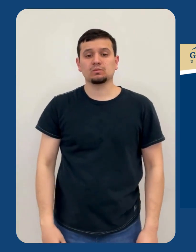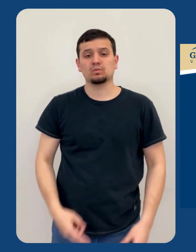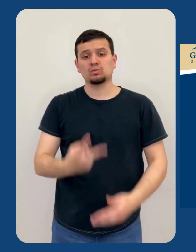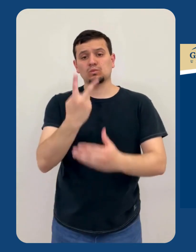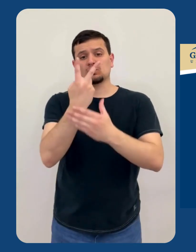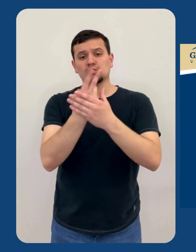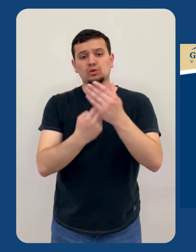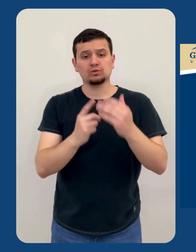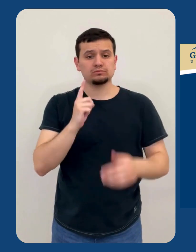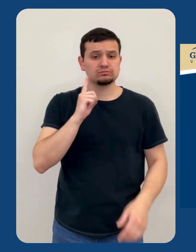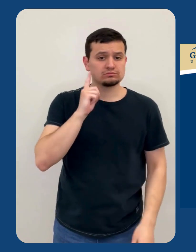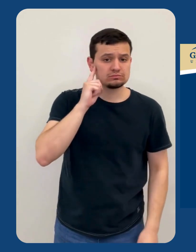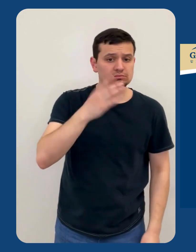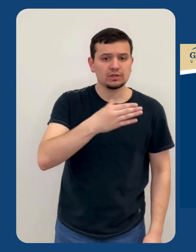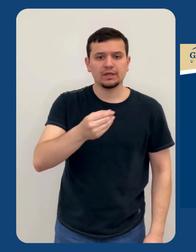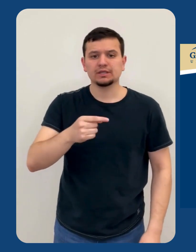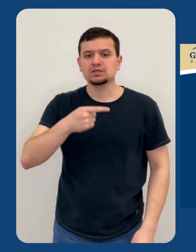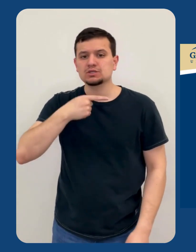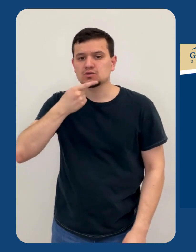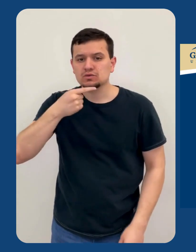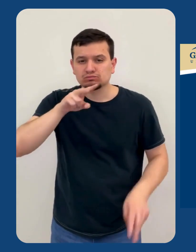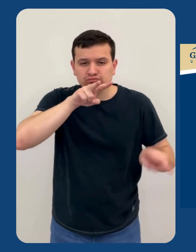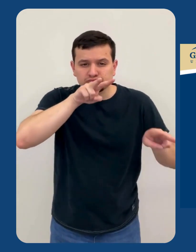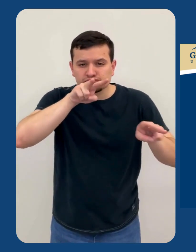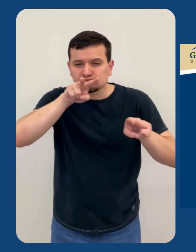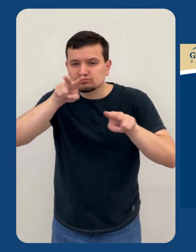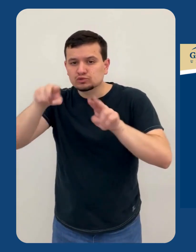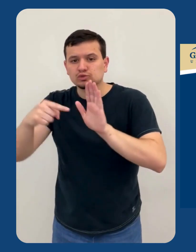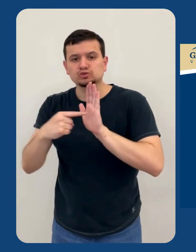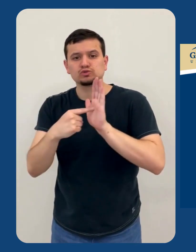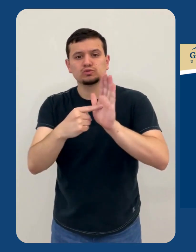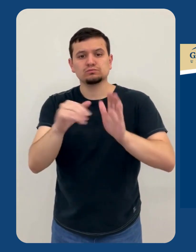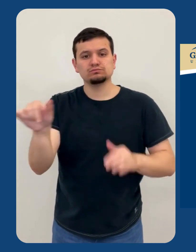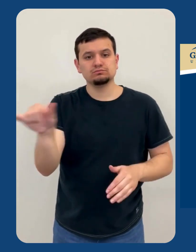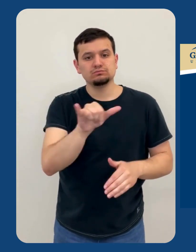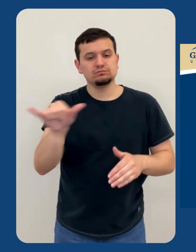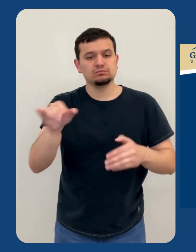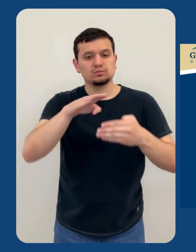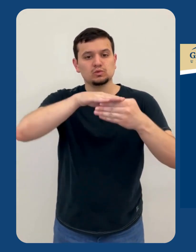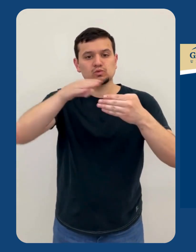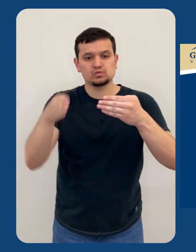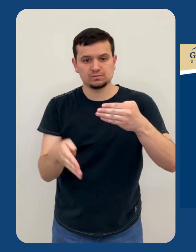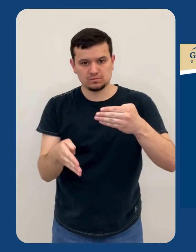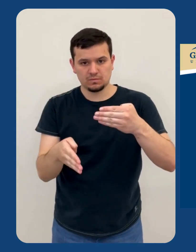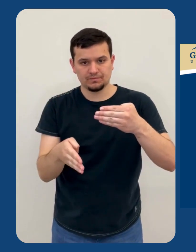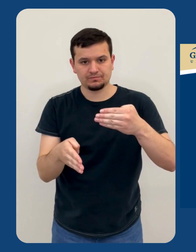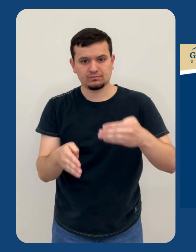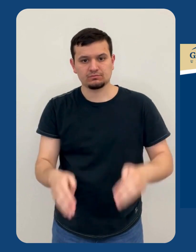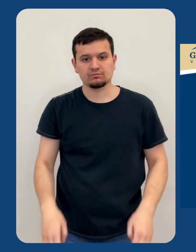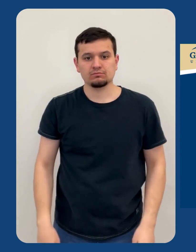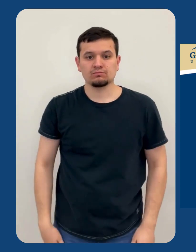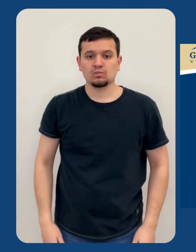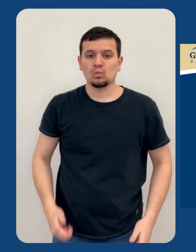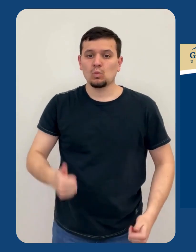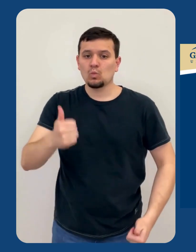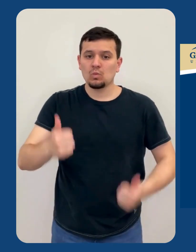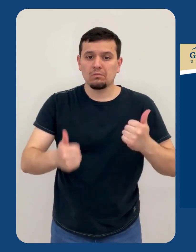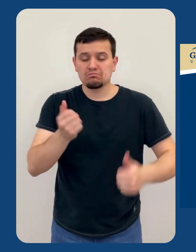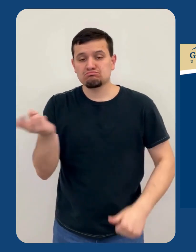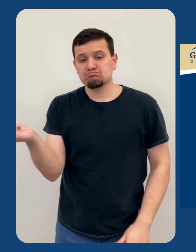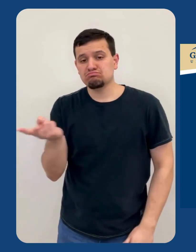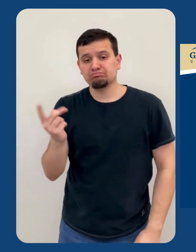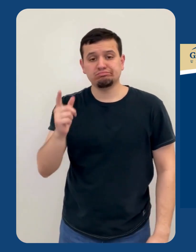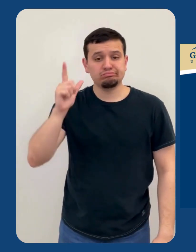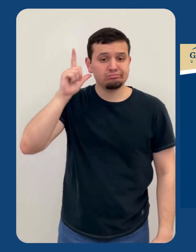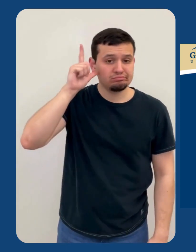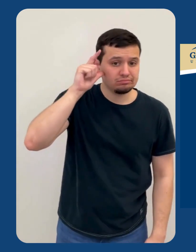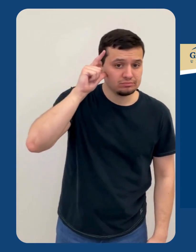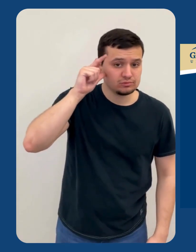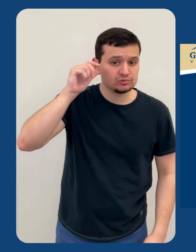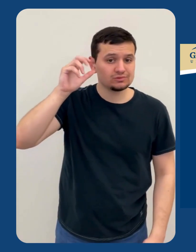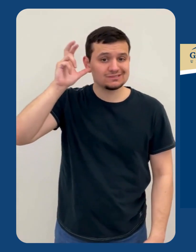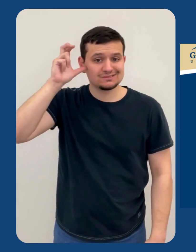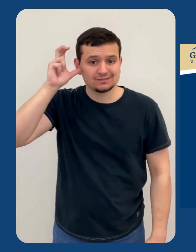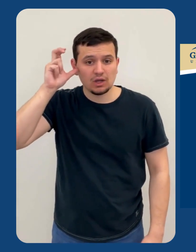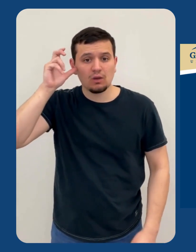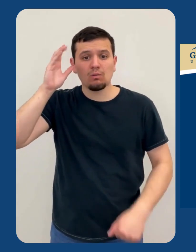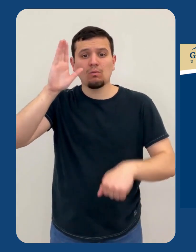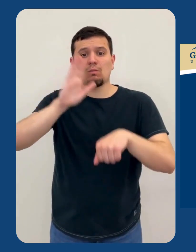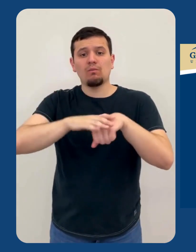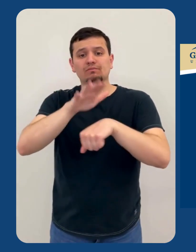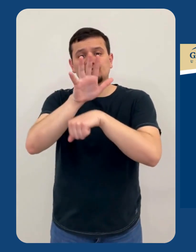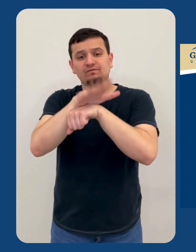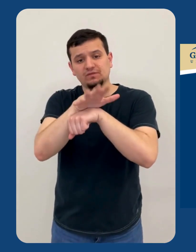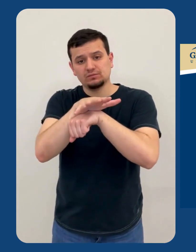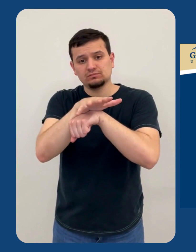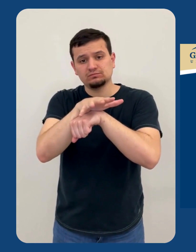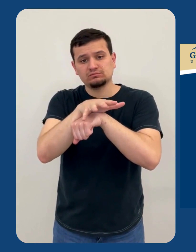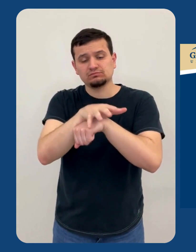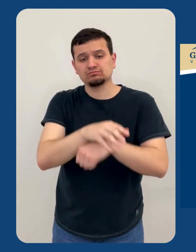Both deaf and hearing viewers showed similar results, irrespective of whether they listened to the sound on the video.